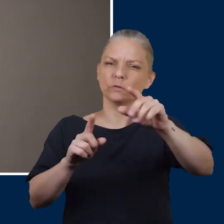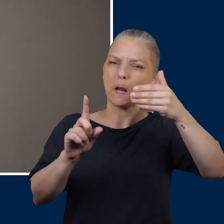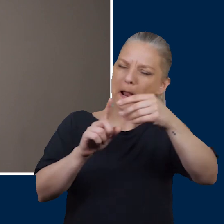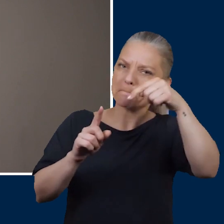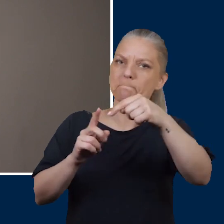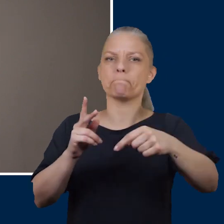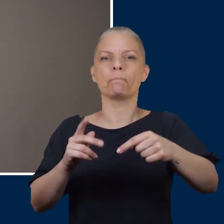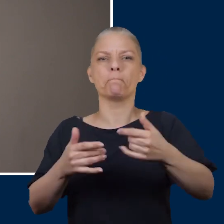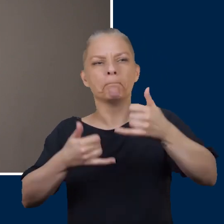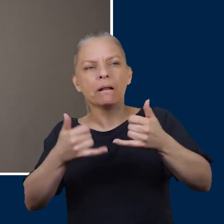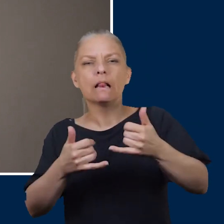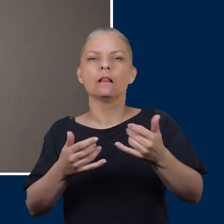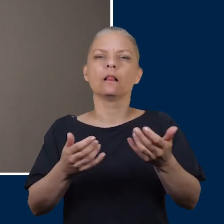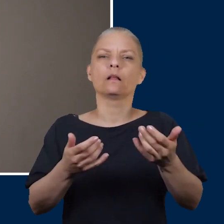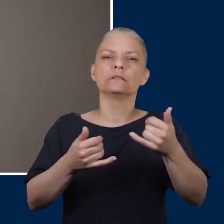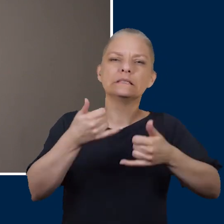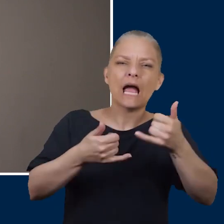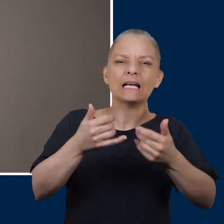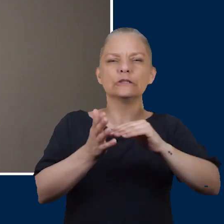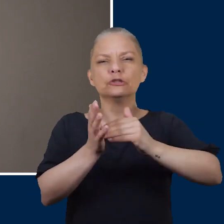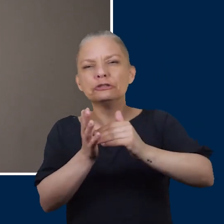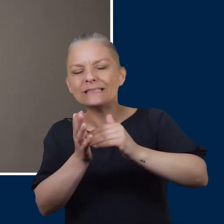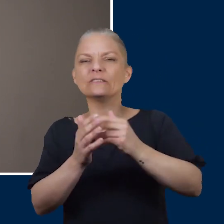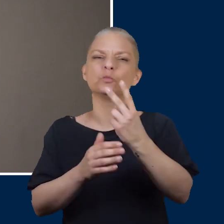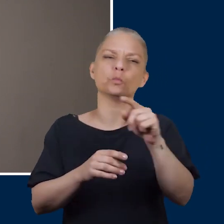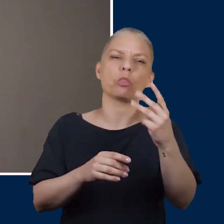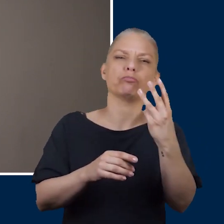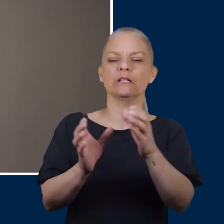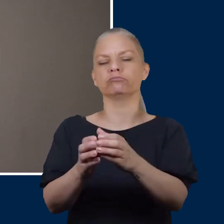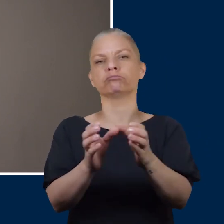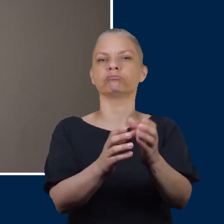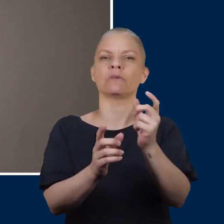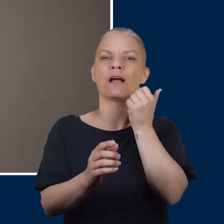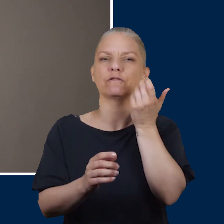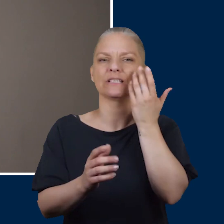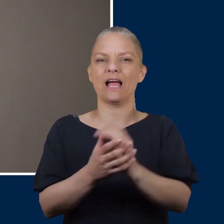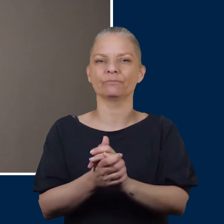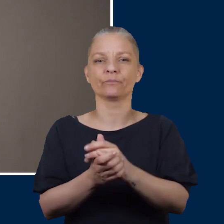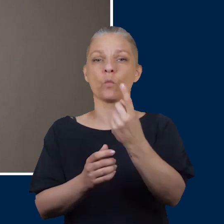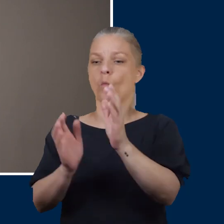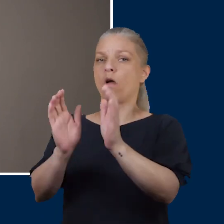one third of a pint of milk or one small pot of yogurt or a small matchbox sized piece of cheese.